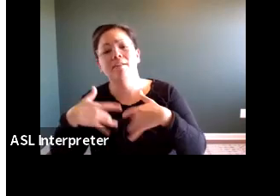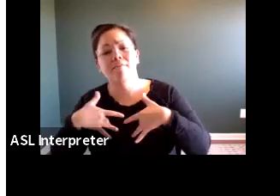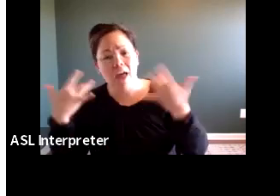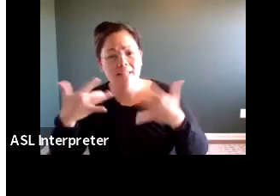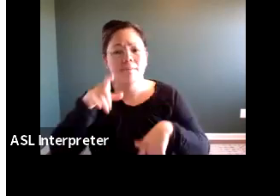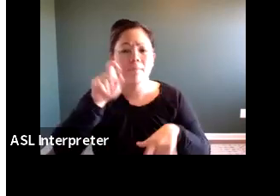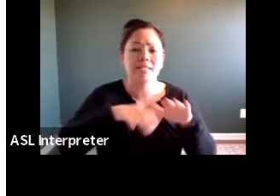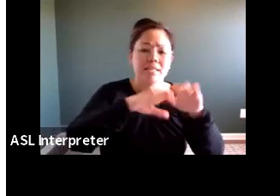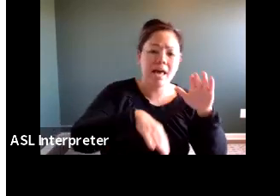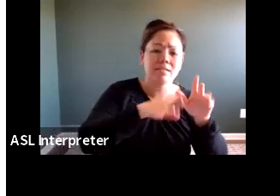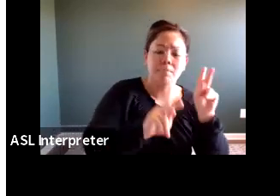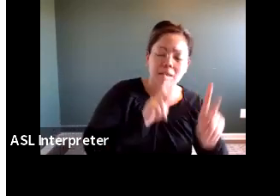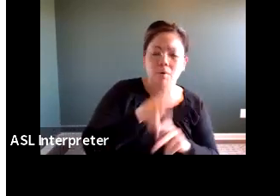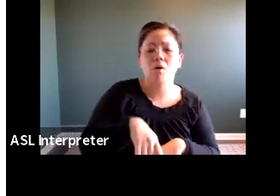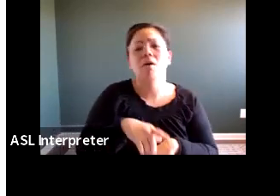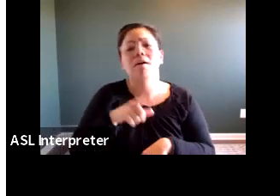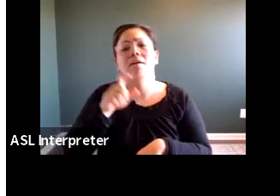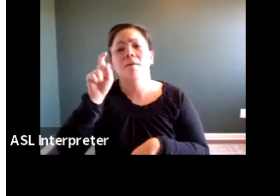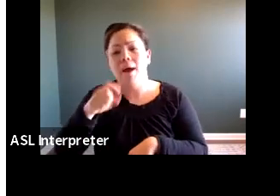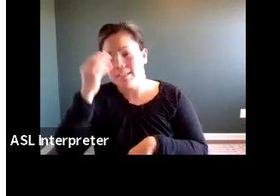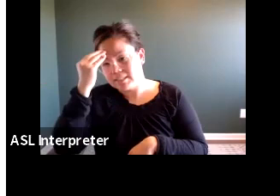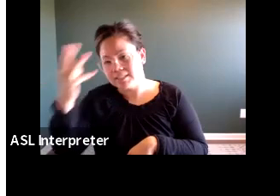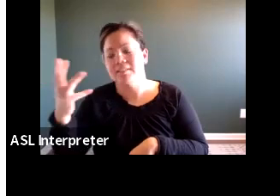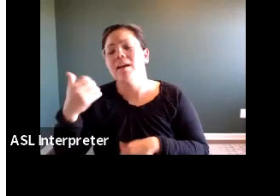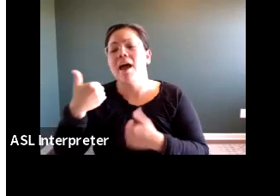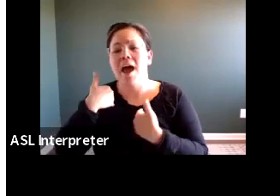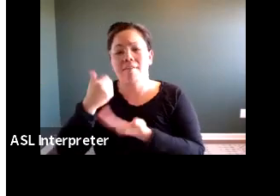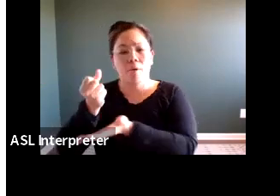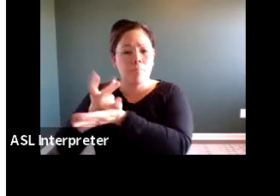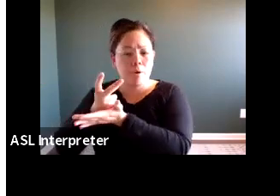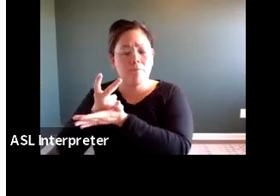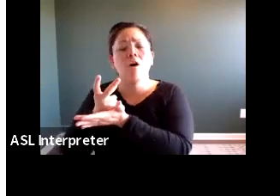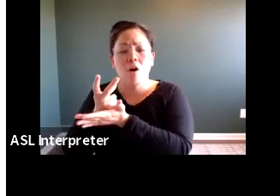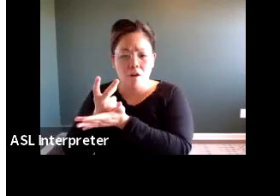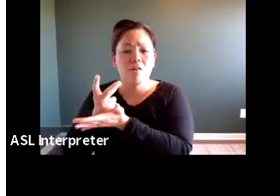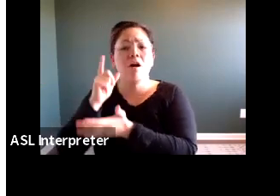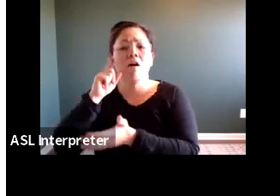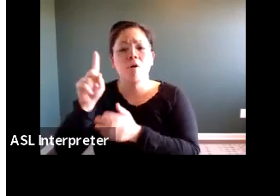to the local health department at least seven days in advance of the event. And those requirements are effective on November 22nd.